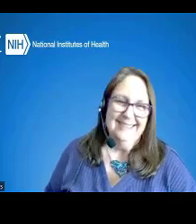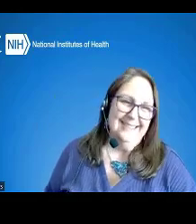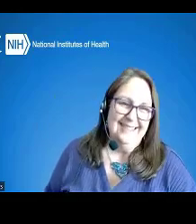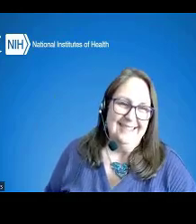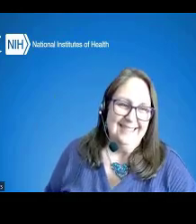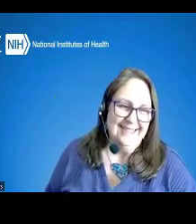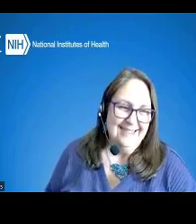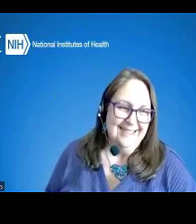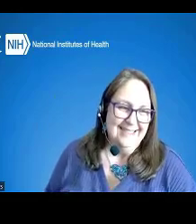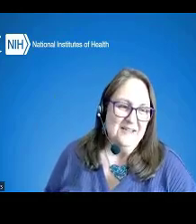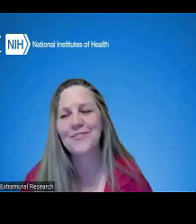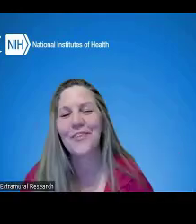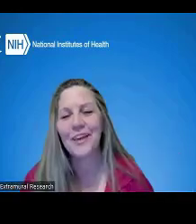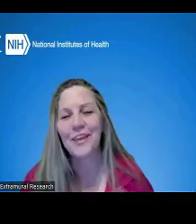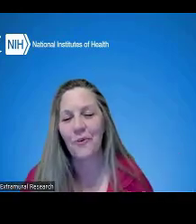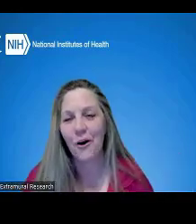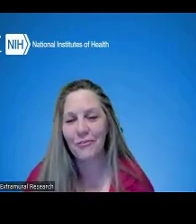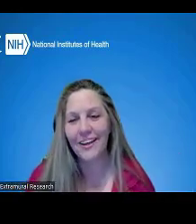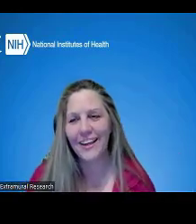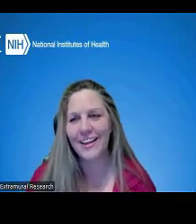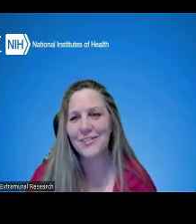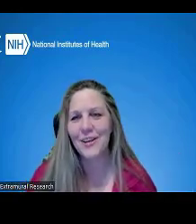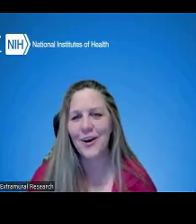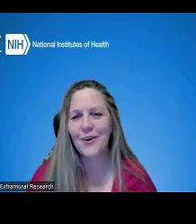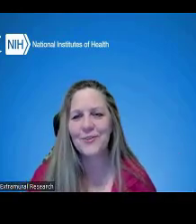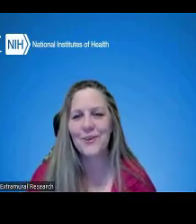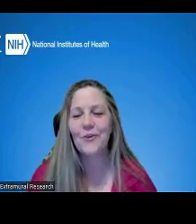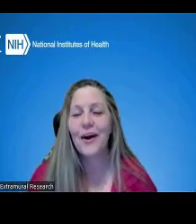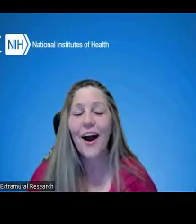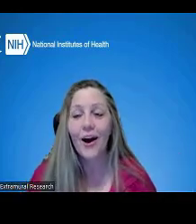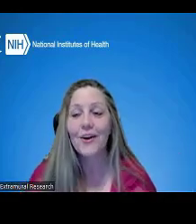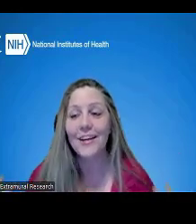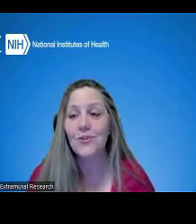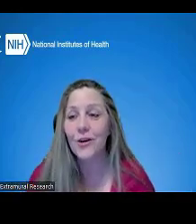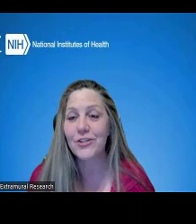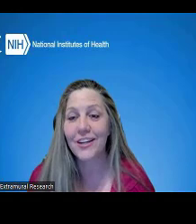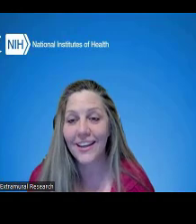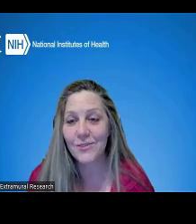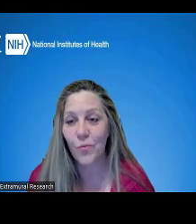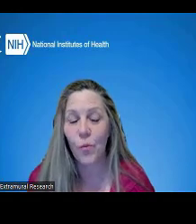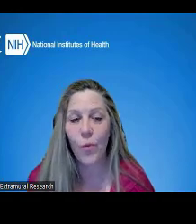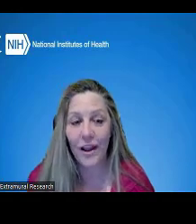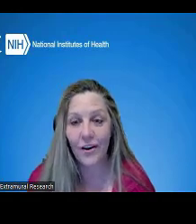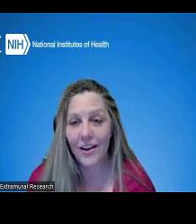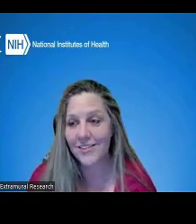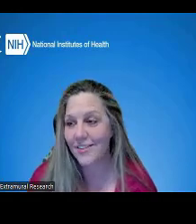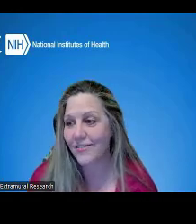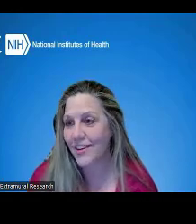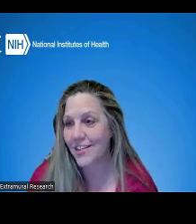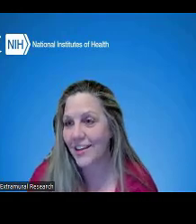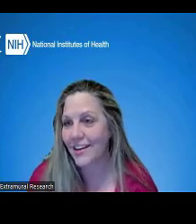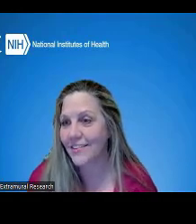Cynthia Dwyer: And so, yeah, so thank you all for letting us know. Our next question is, where is the funding?